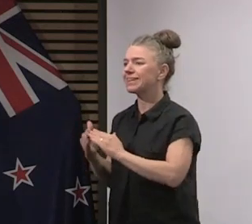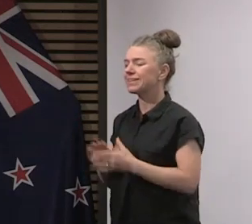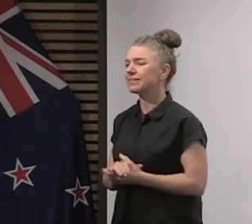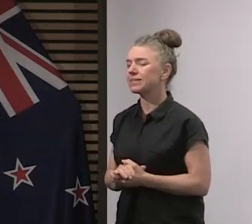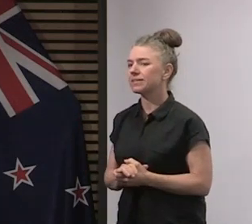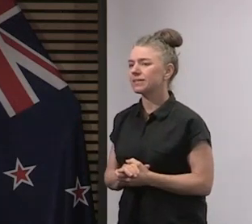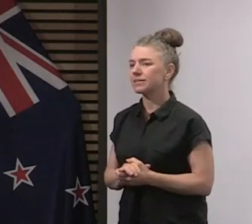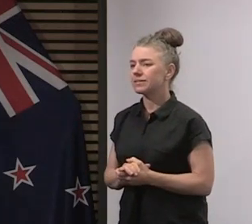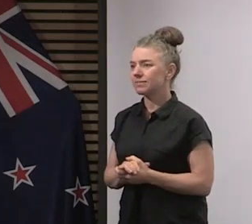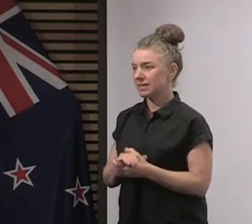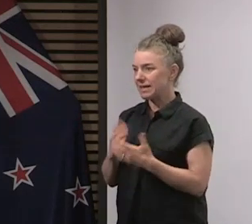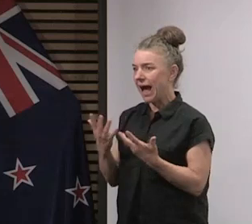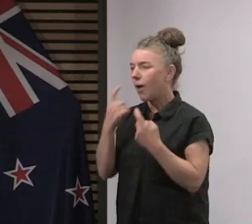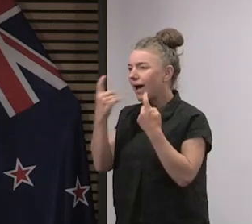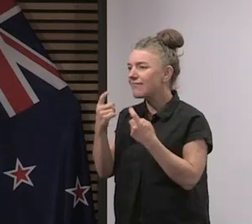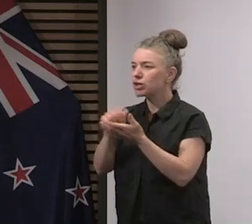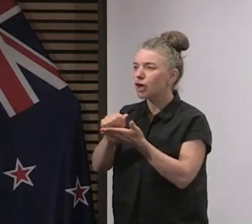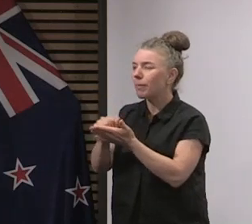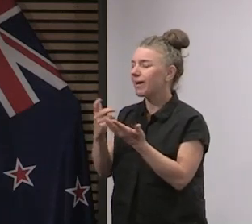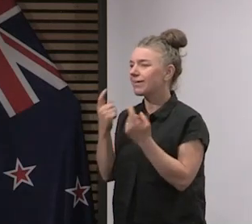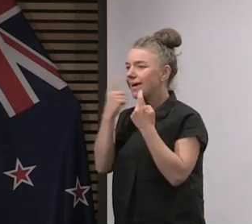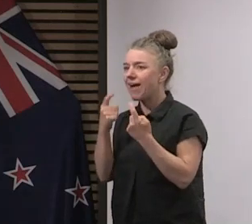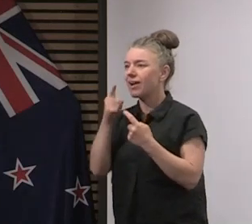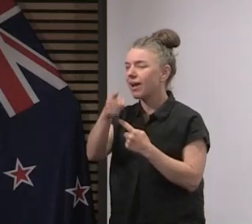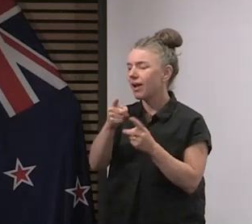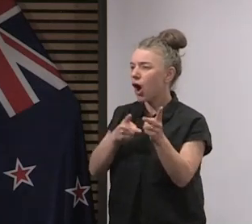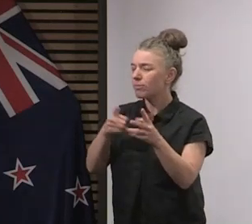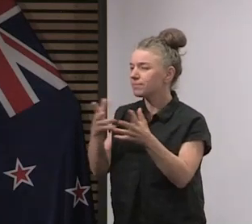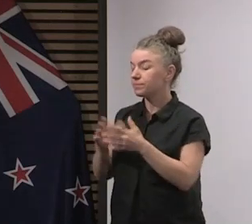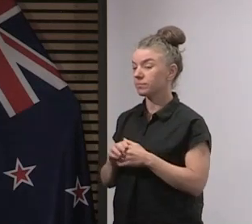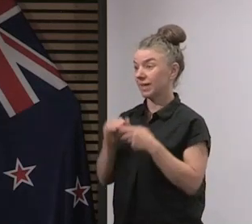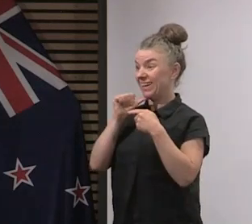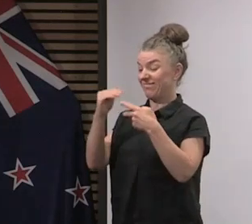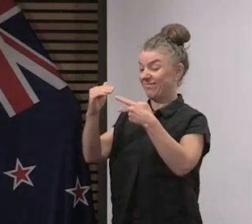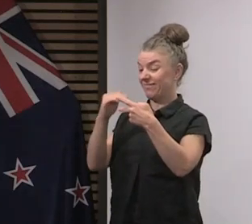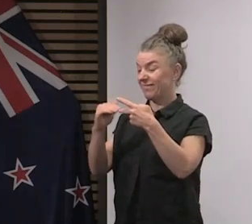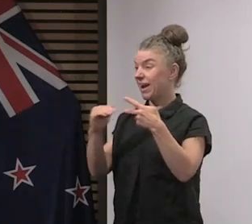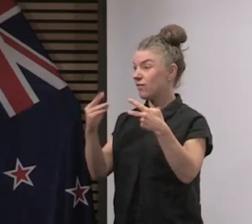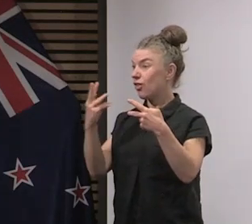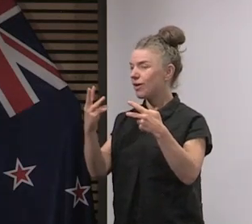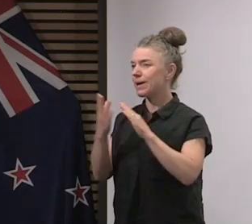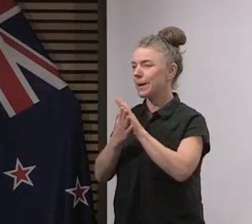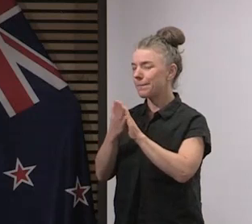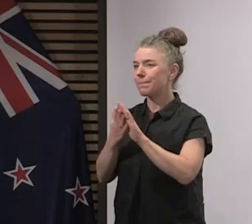within our own homes and when we are out in our community including getting essential